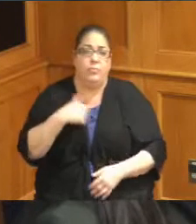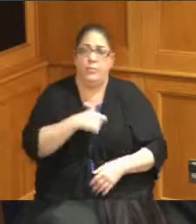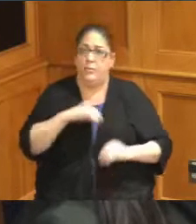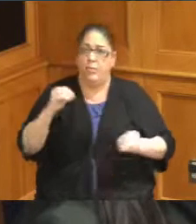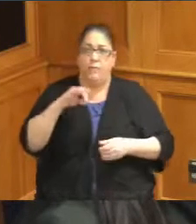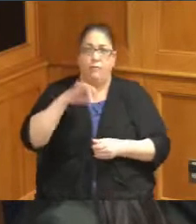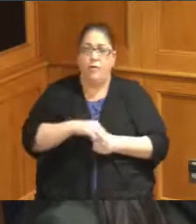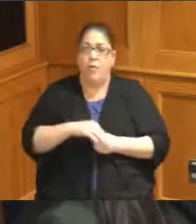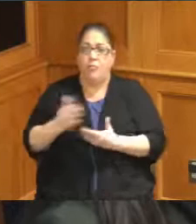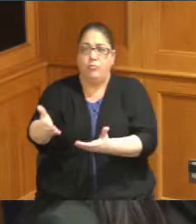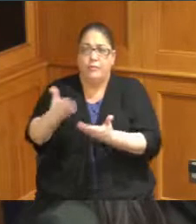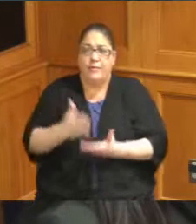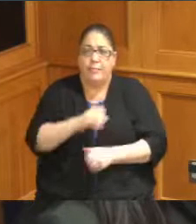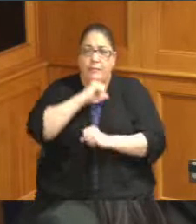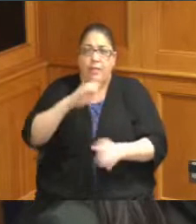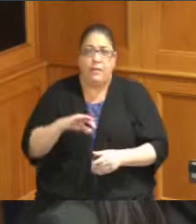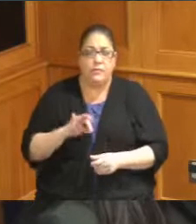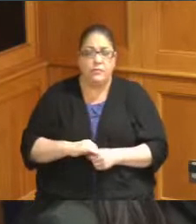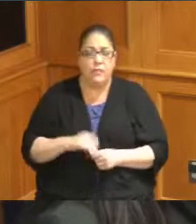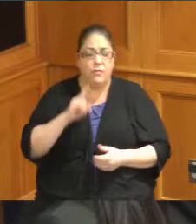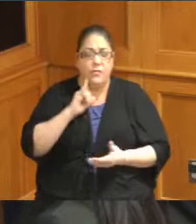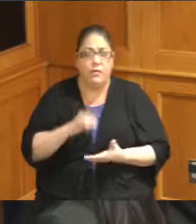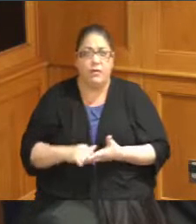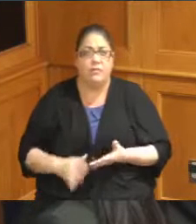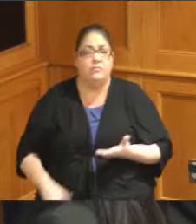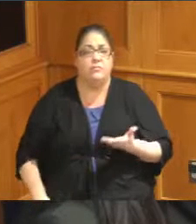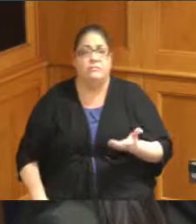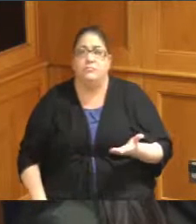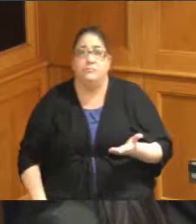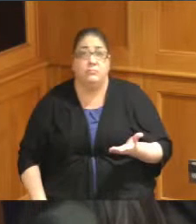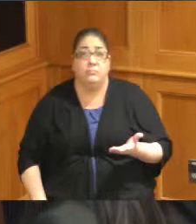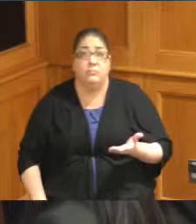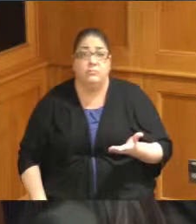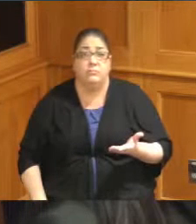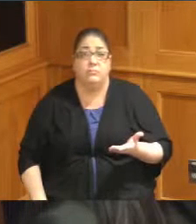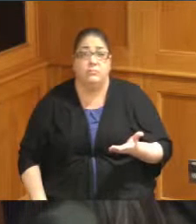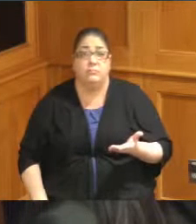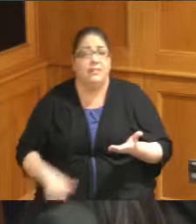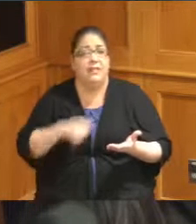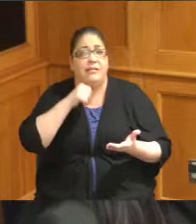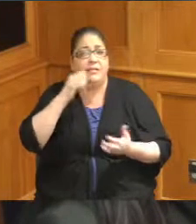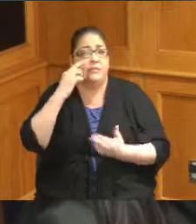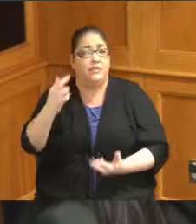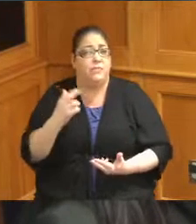presenting anything to vote on I don't think I think it's disrespectful to us